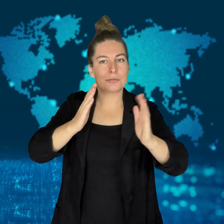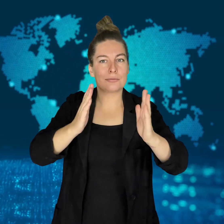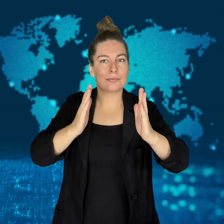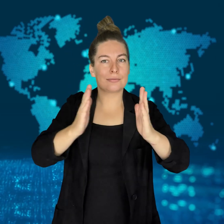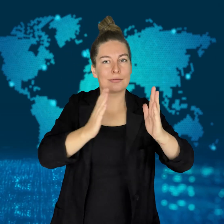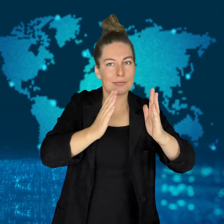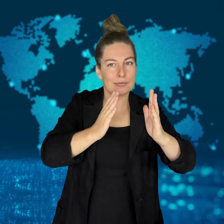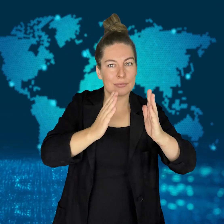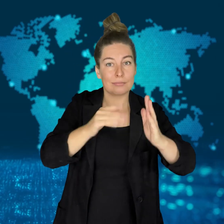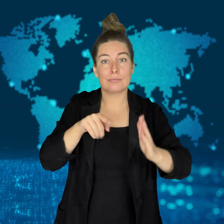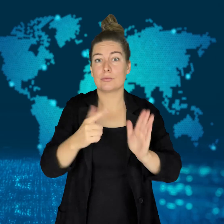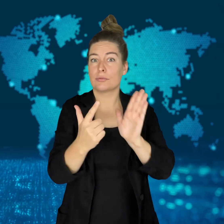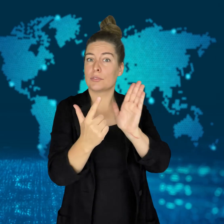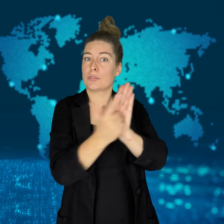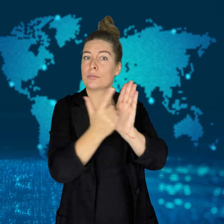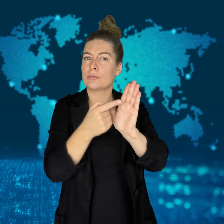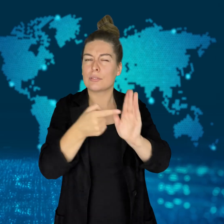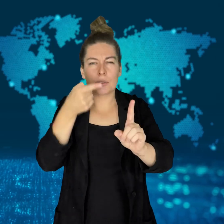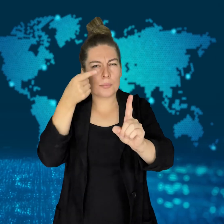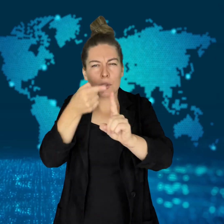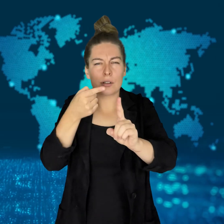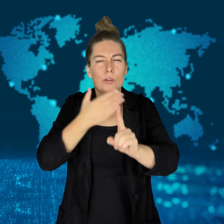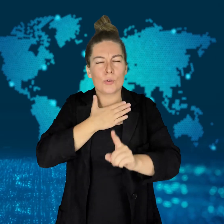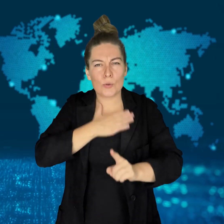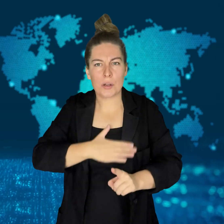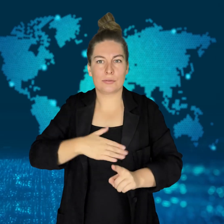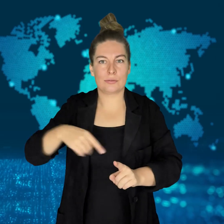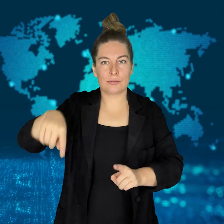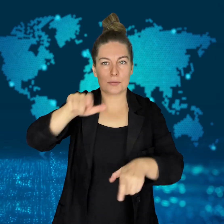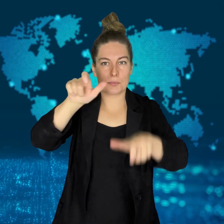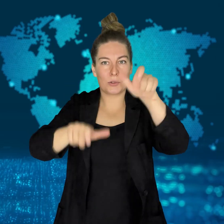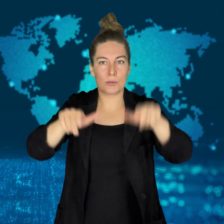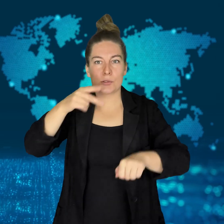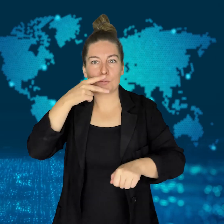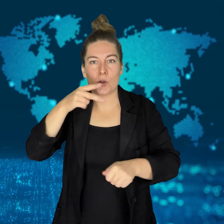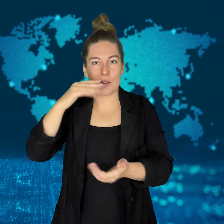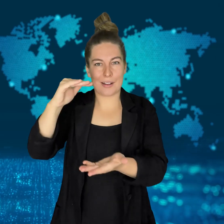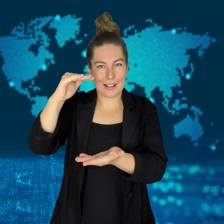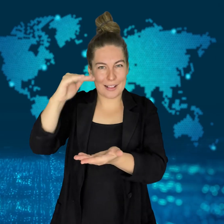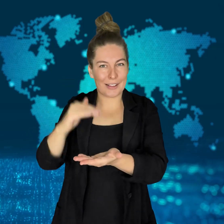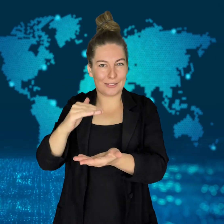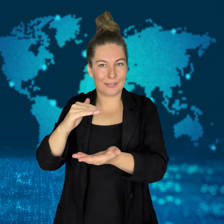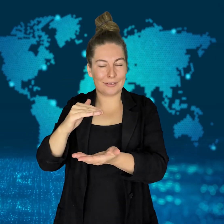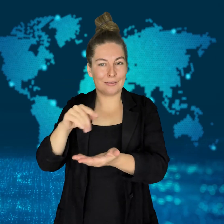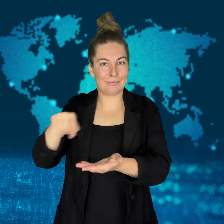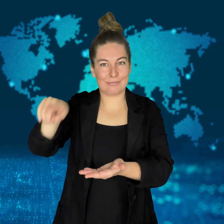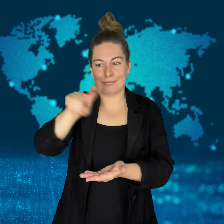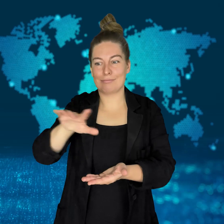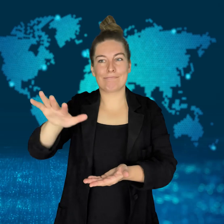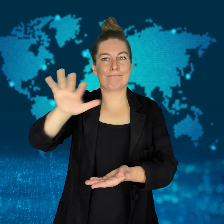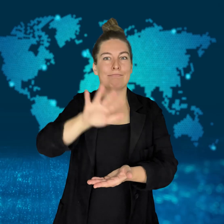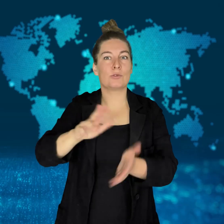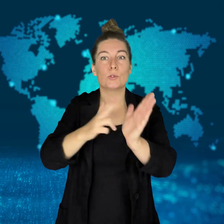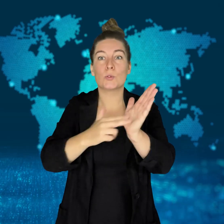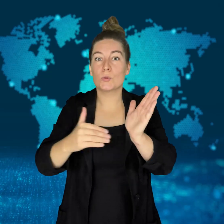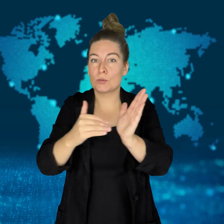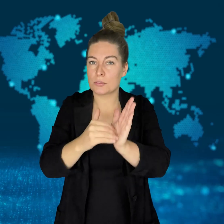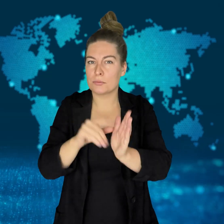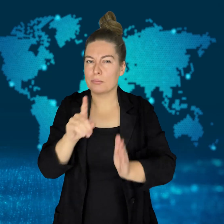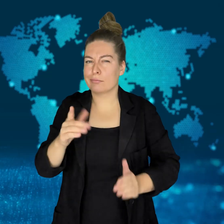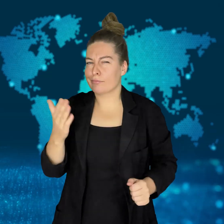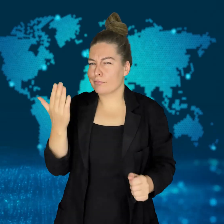or use smoking products such as cigarettes and tobacco.